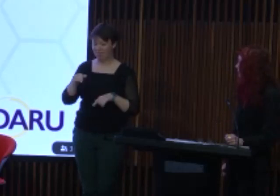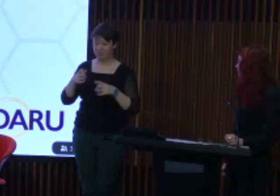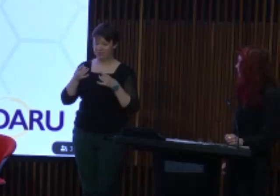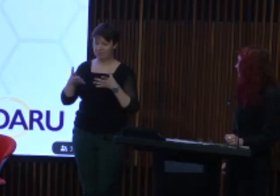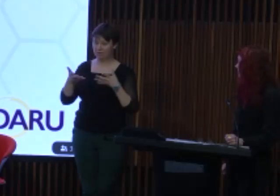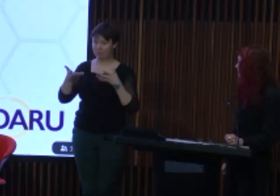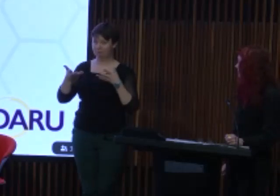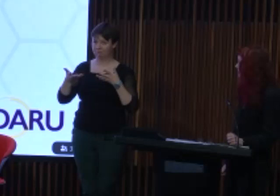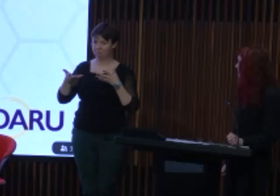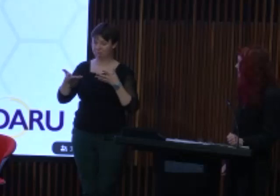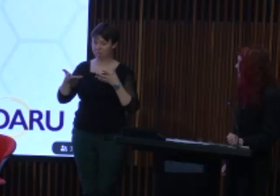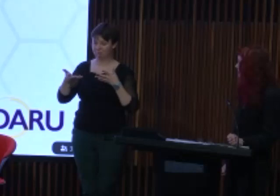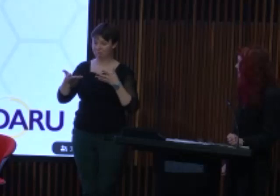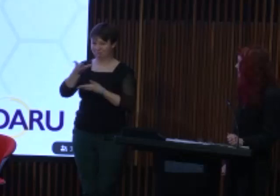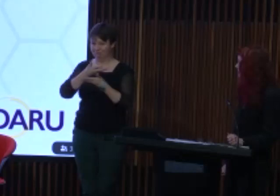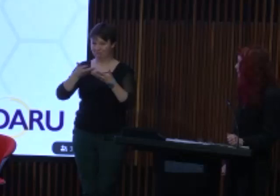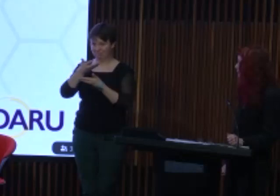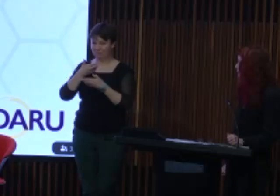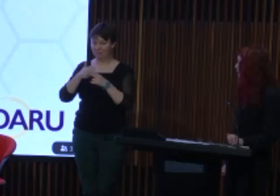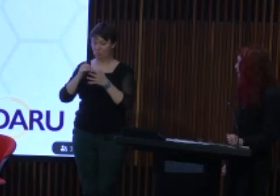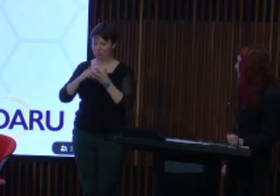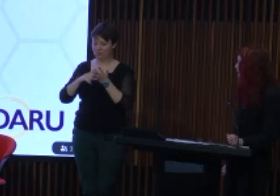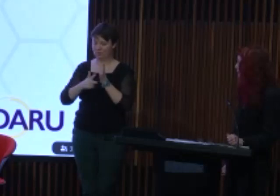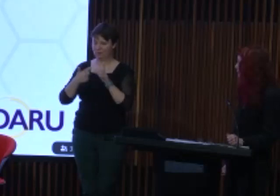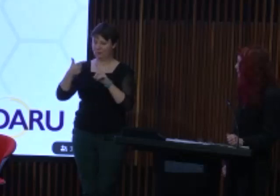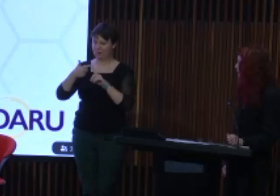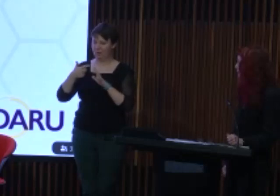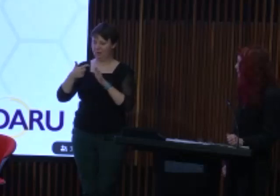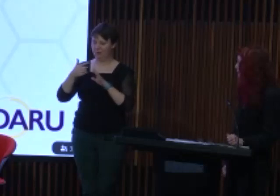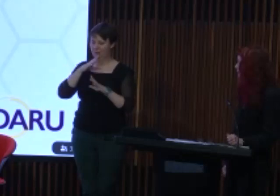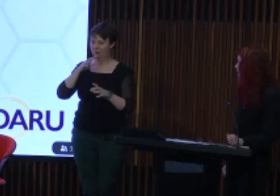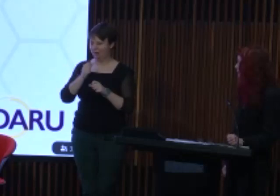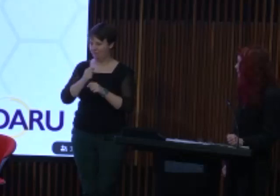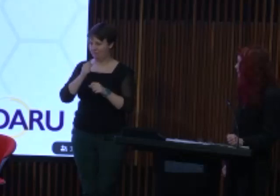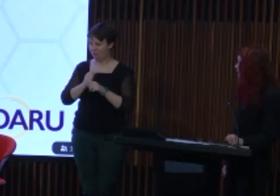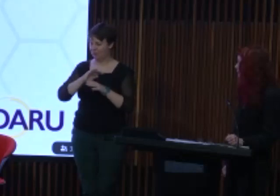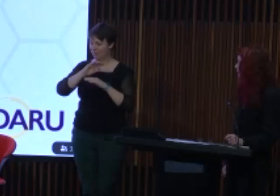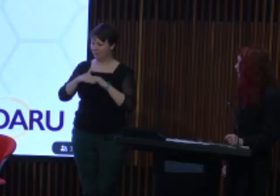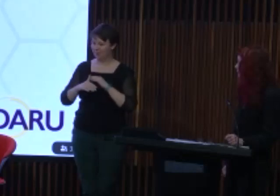State government for disability advocates across the sector about what is the formula